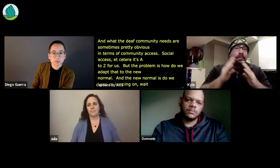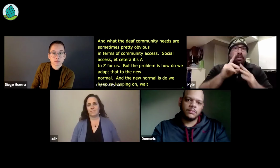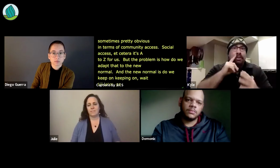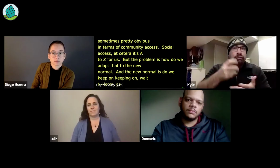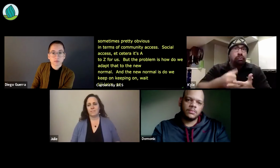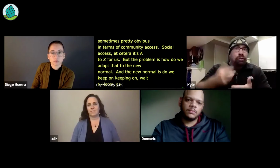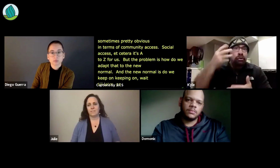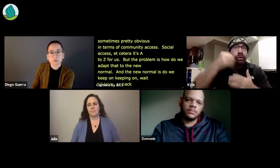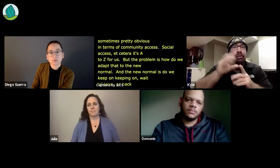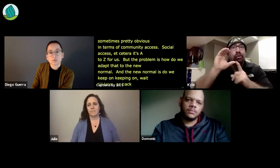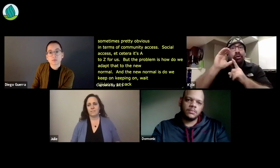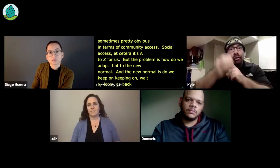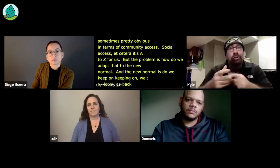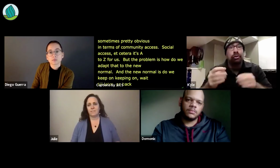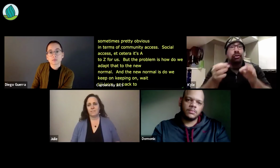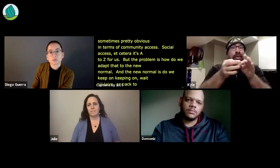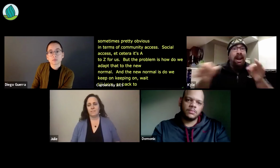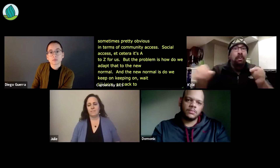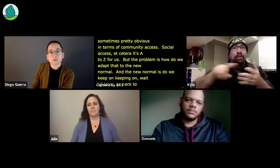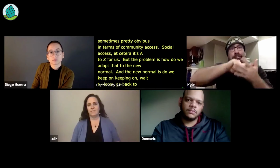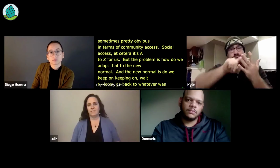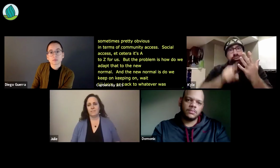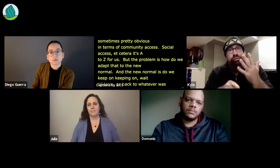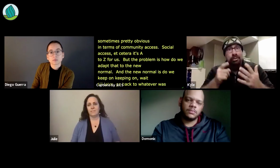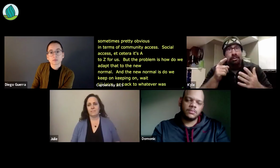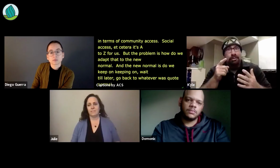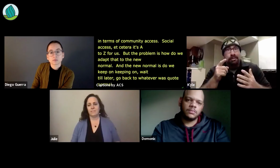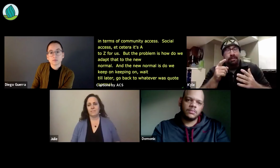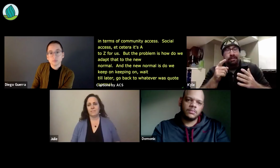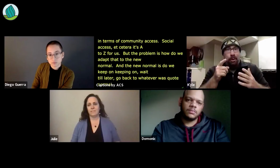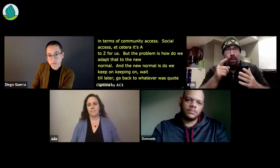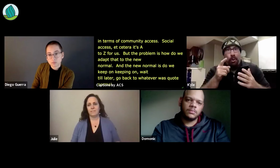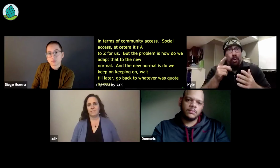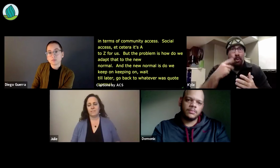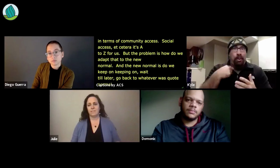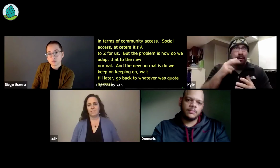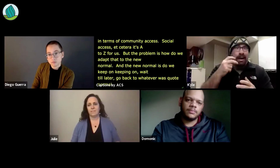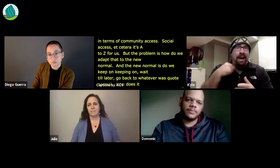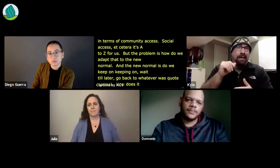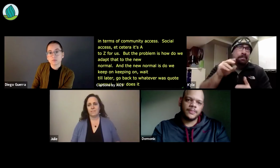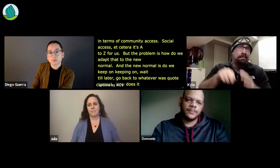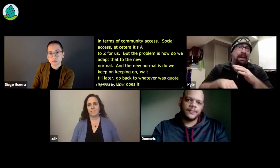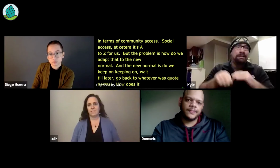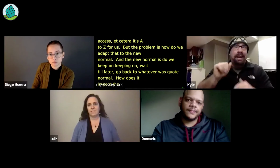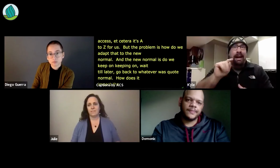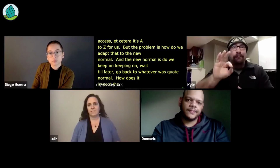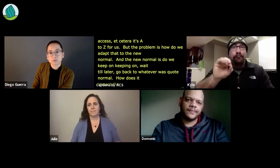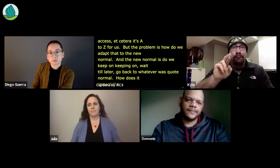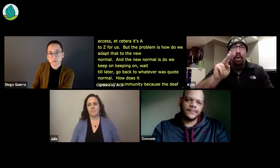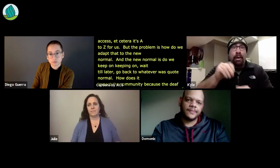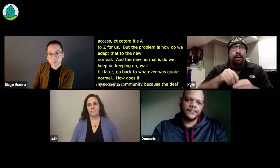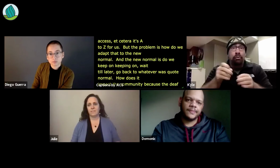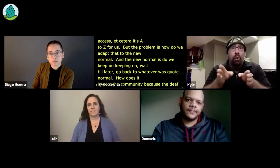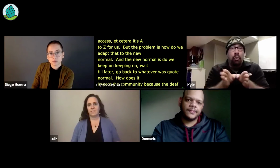a rich culture and language and all of these things. And so basically we find ourselves at a fork in the road.